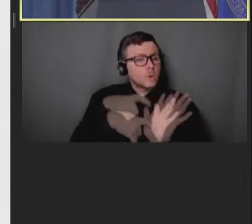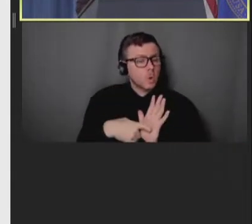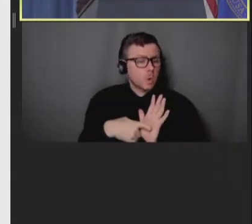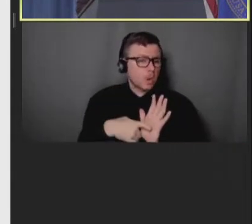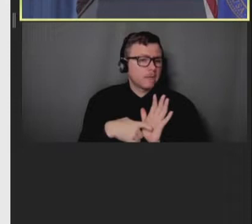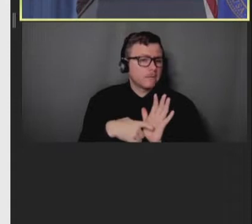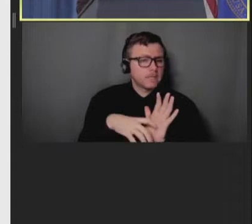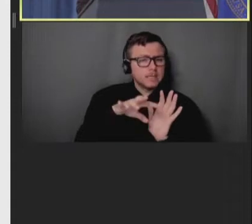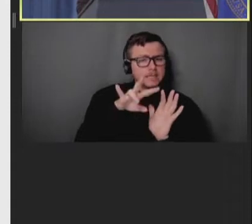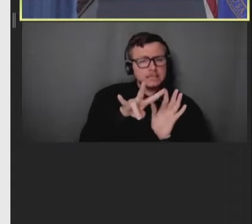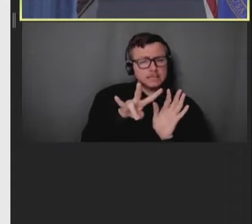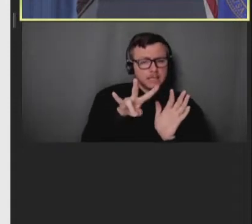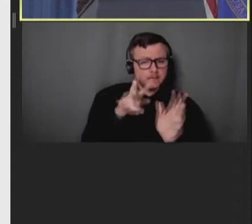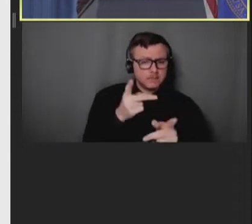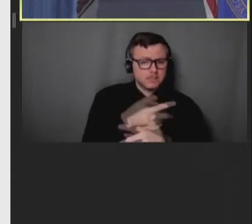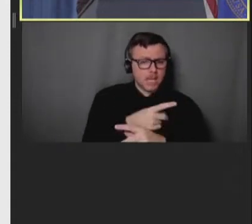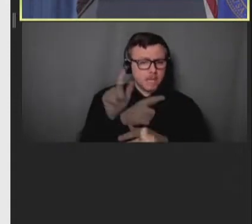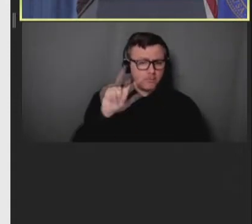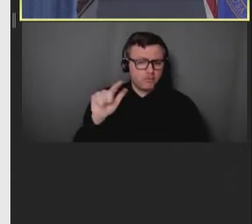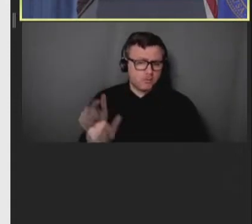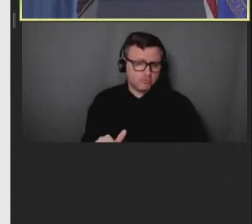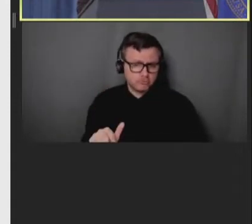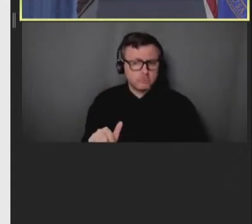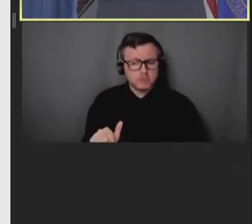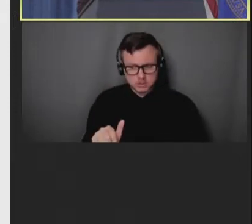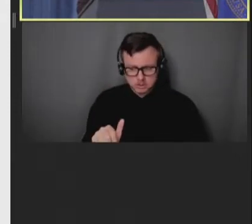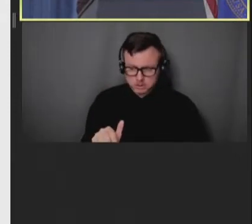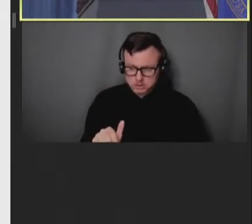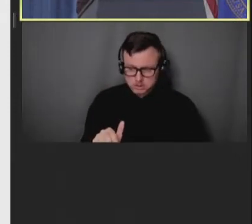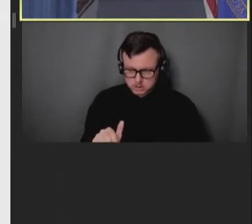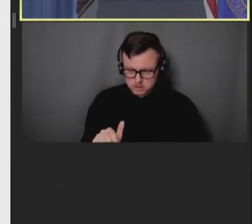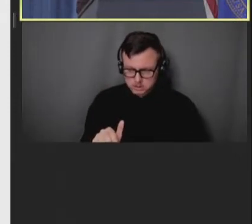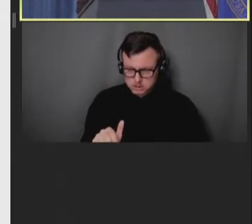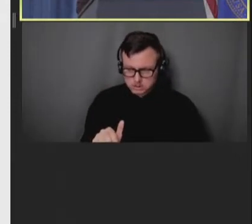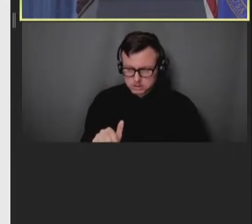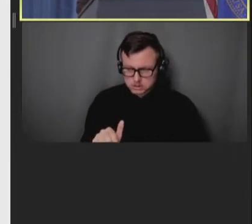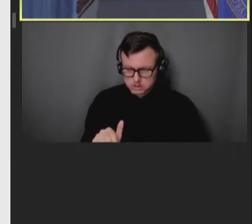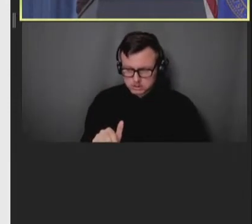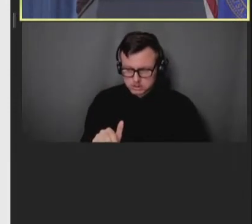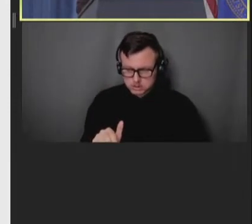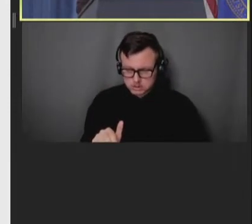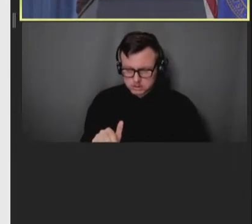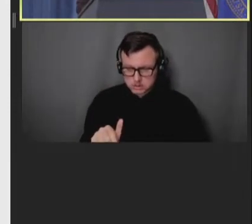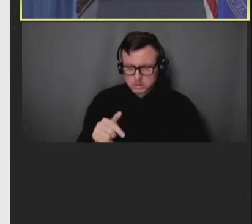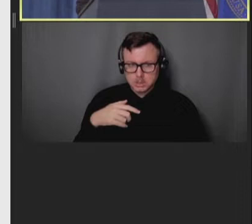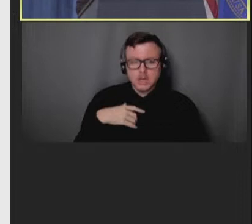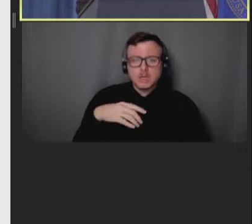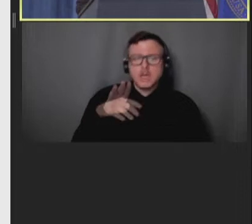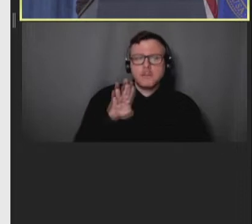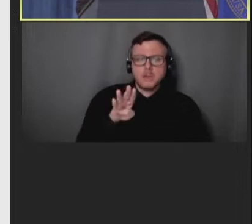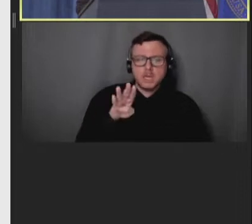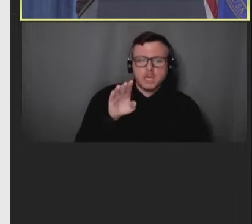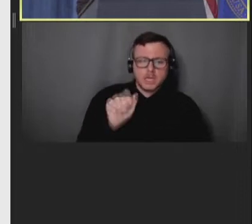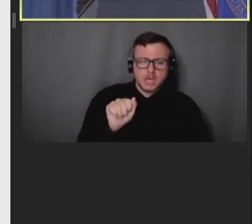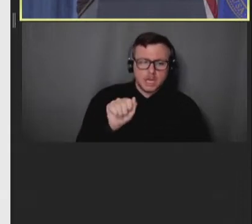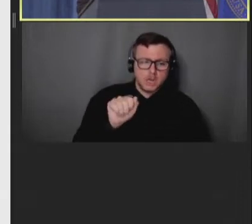a seven-and-a-half-fold reduction when you get to the BA.2.12 lineage, and when you move into the